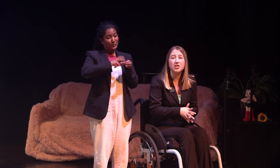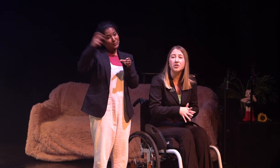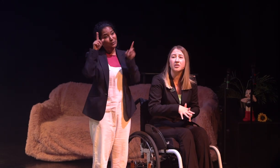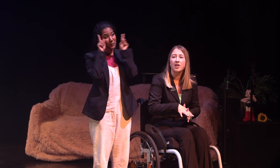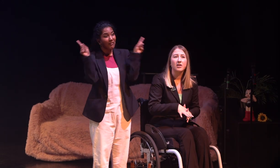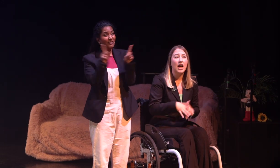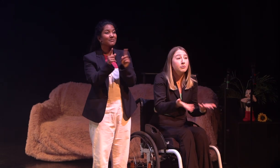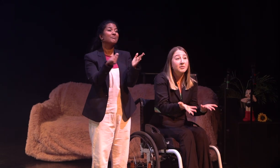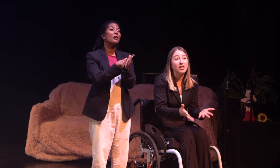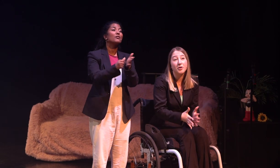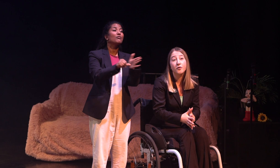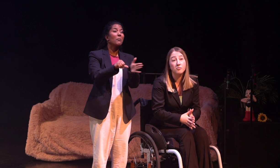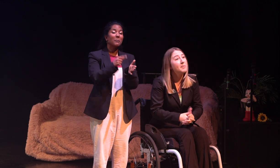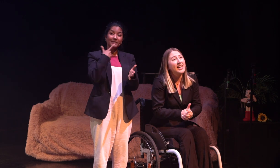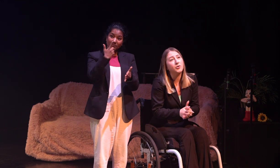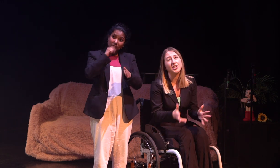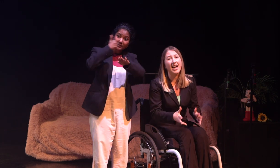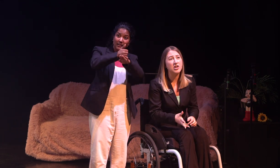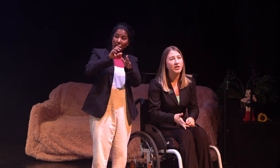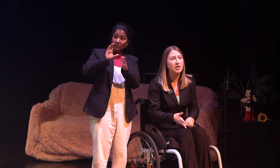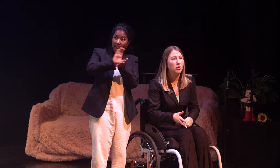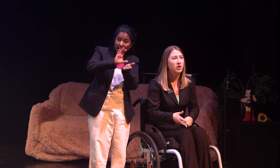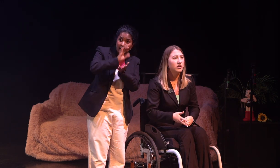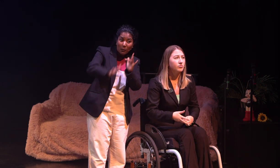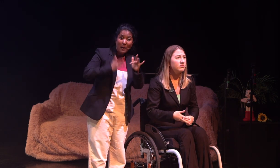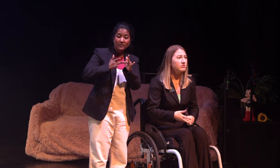money issues. I helped him set up a GoFundMe page so he could carry on like,